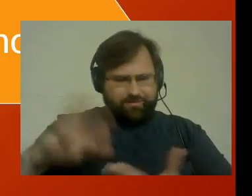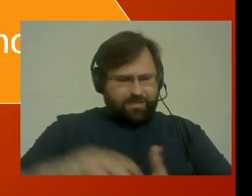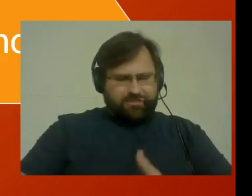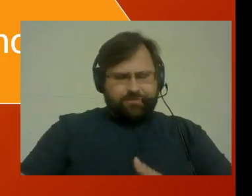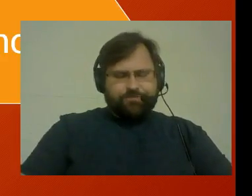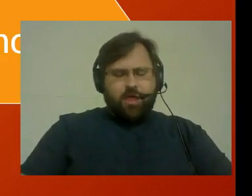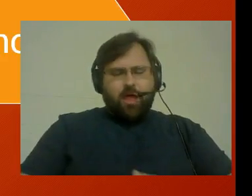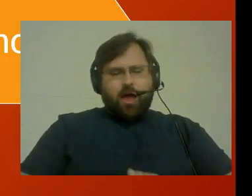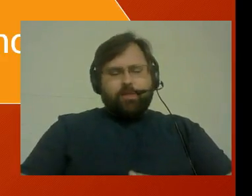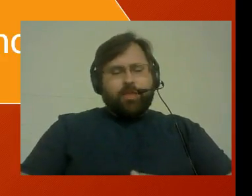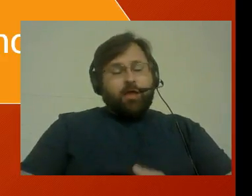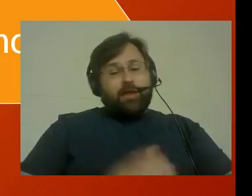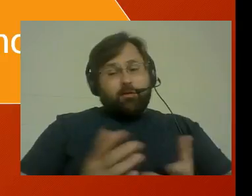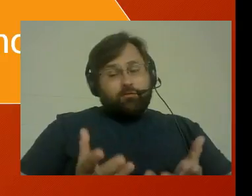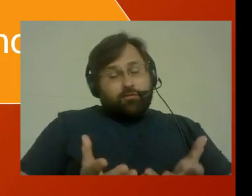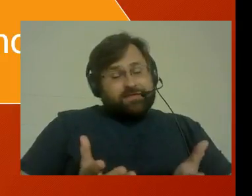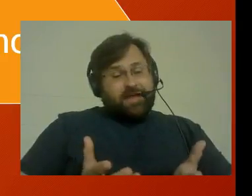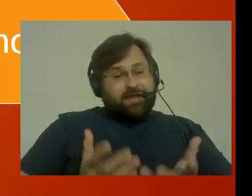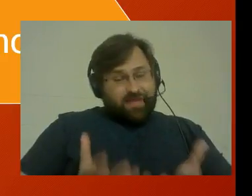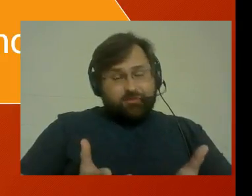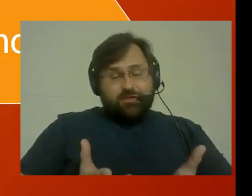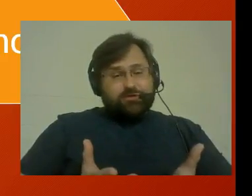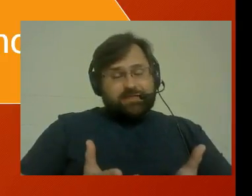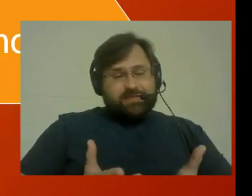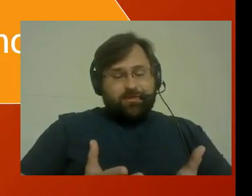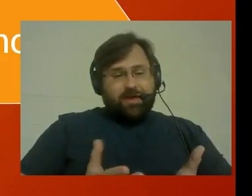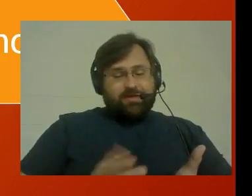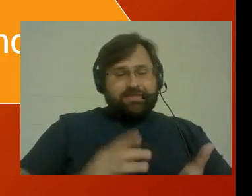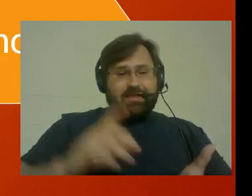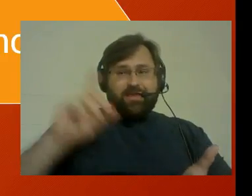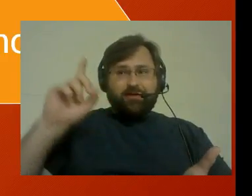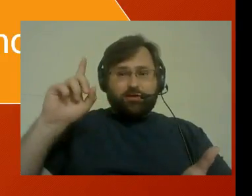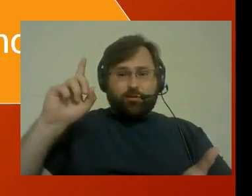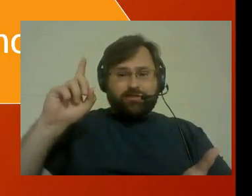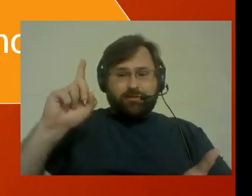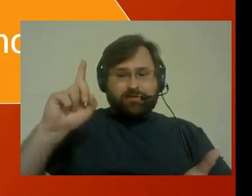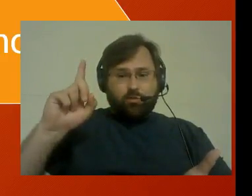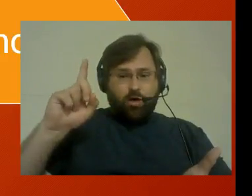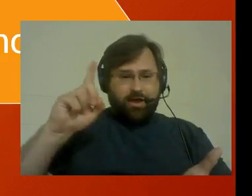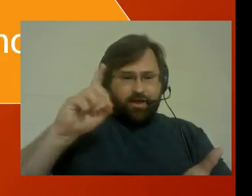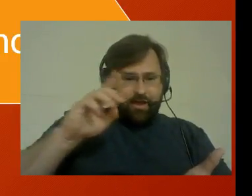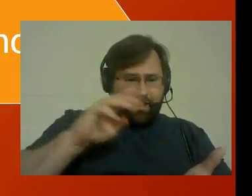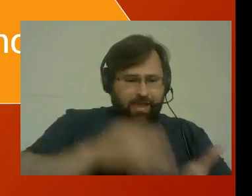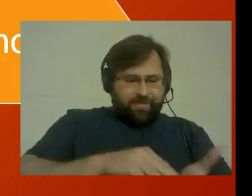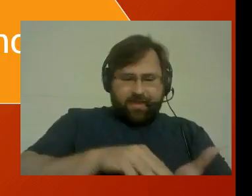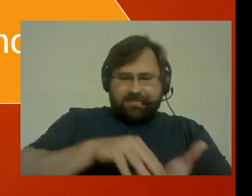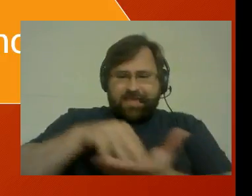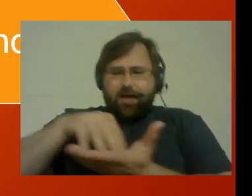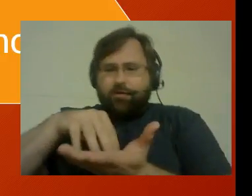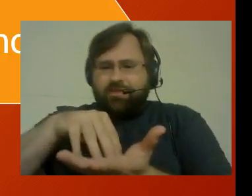asssimilation um now for the sign thousand you'll see the same thing the sign thousand originally was a one and then down